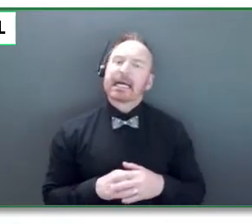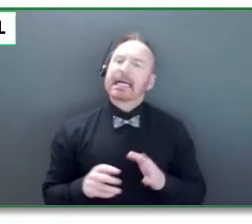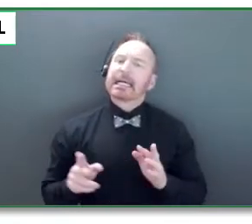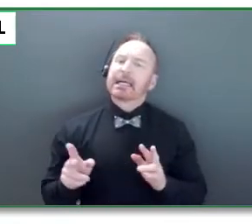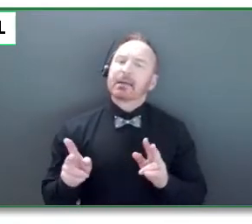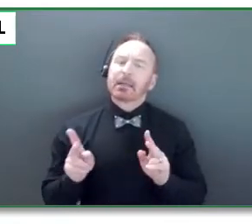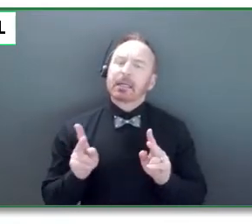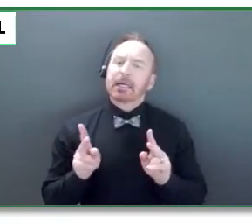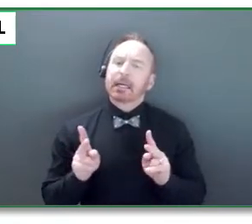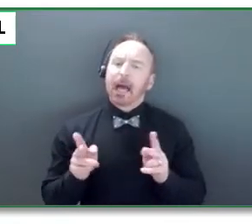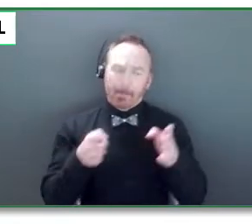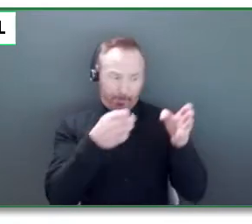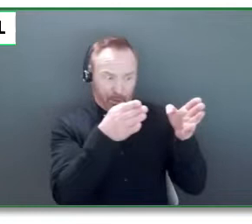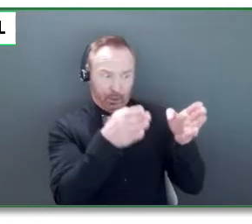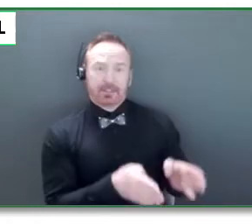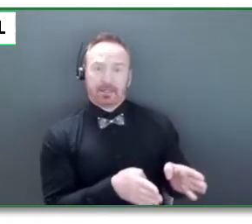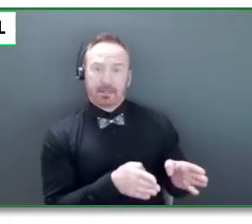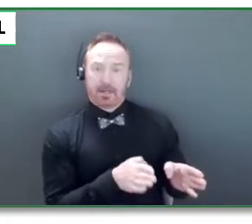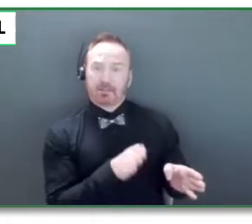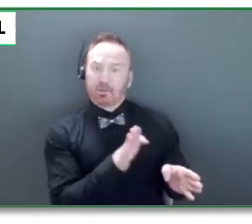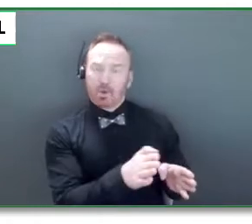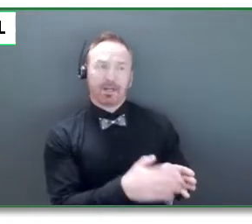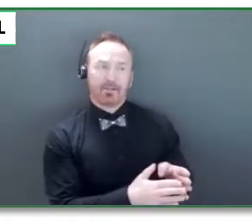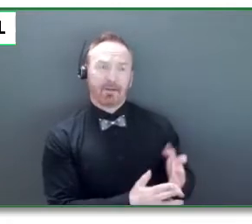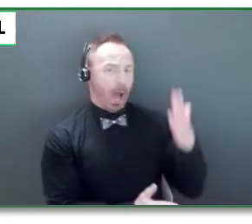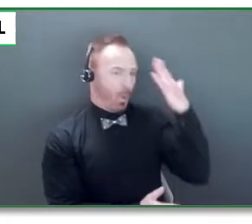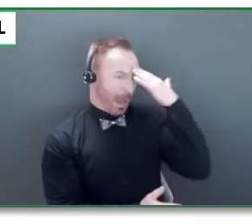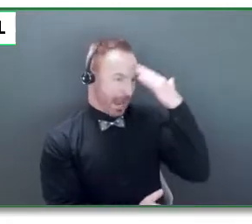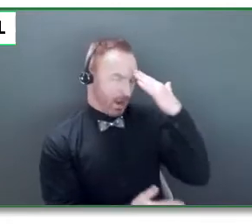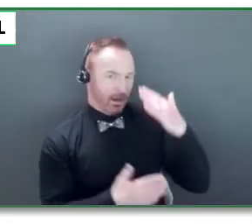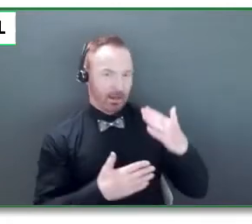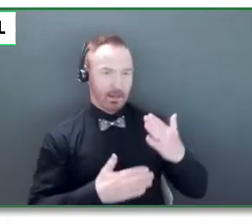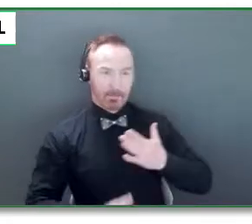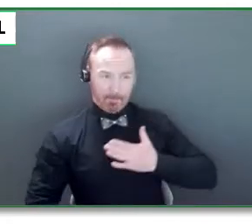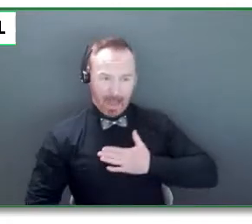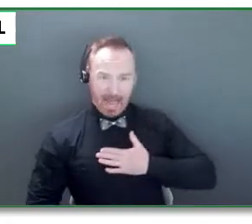Sometimes it's because you've never been to a park so you don't know really what